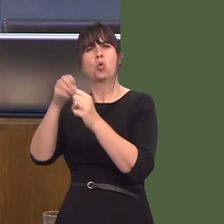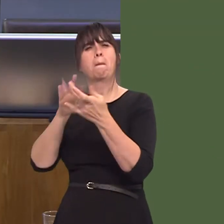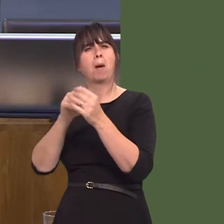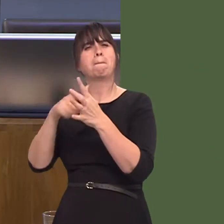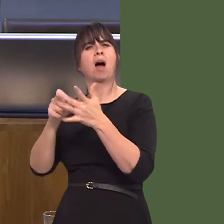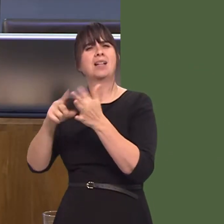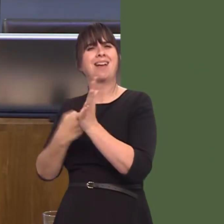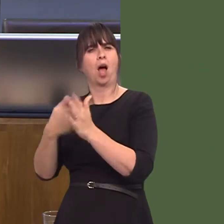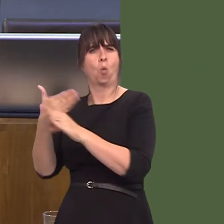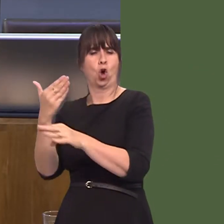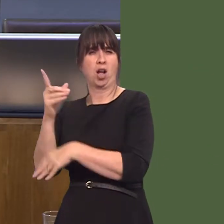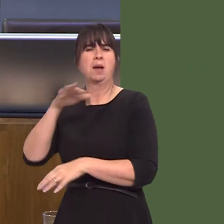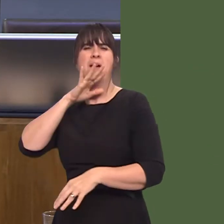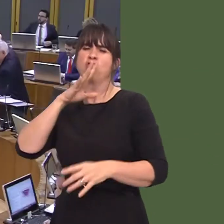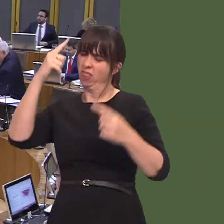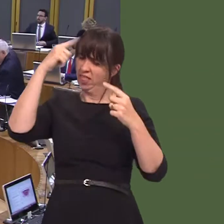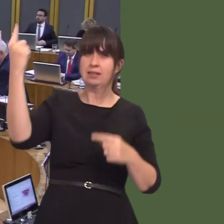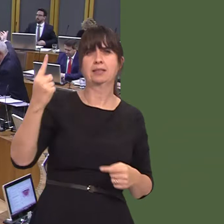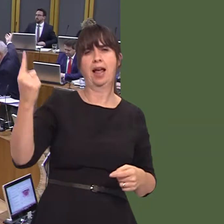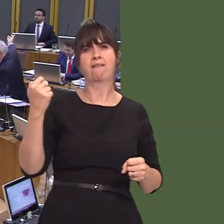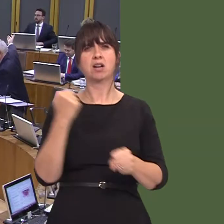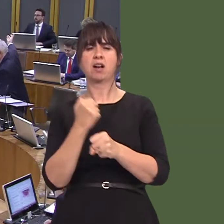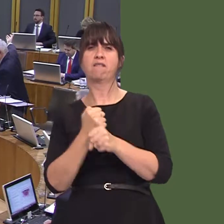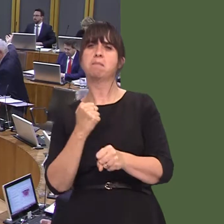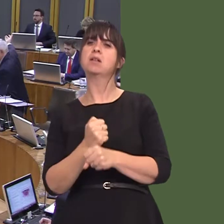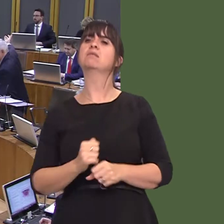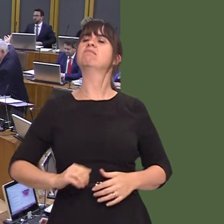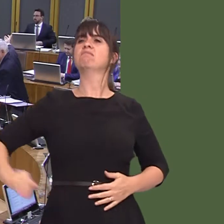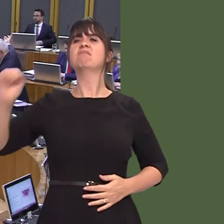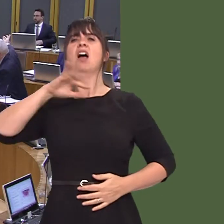The US will look after itself. It has a Government that was elected on the basis of America first.